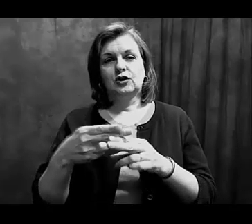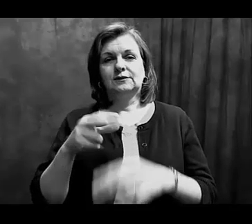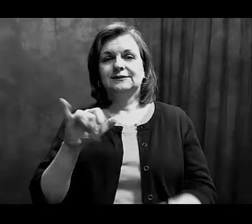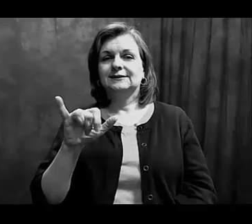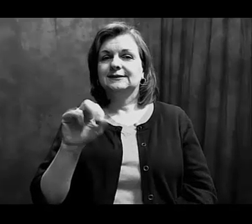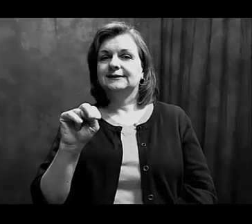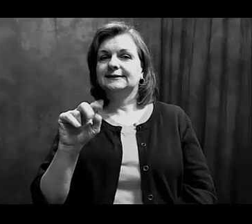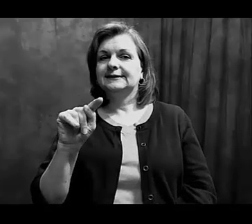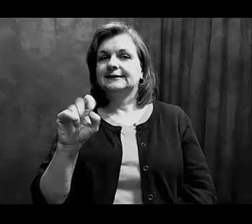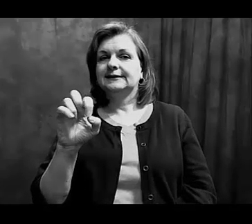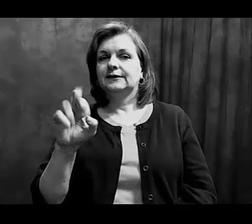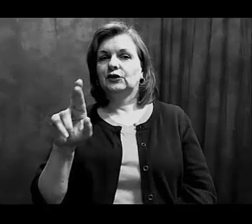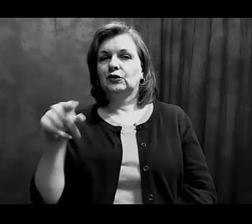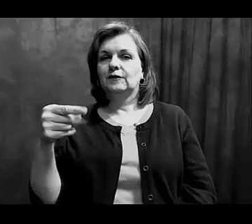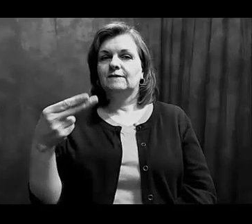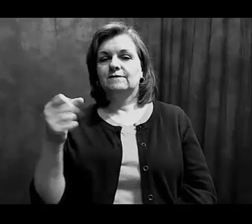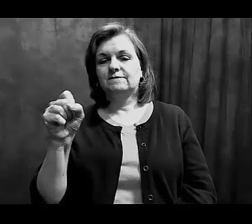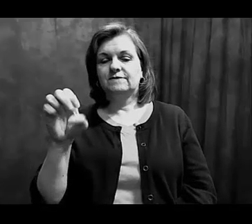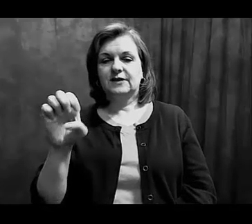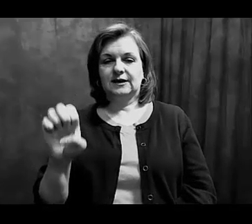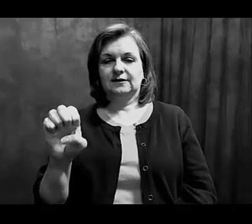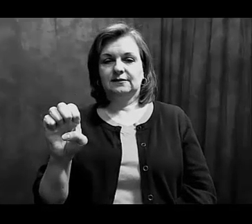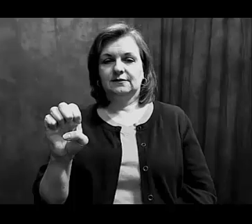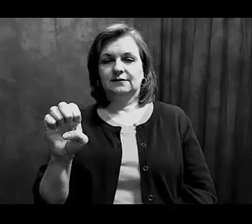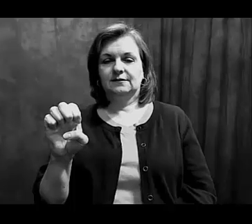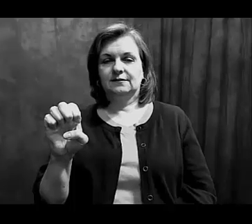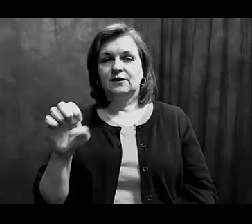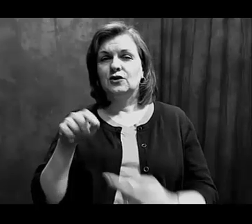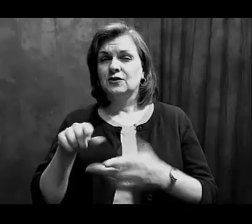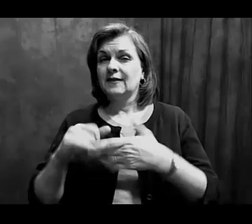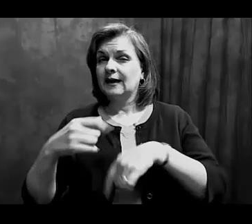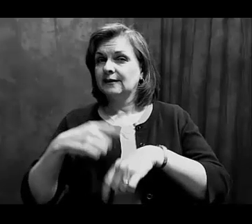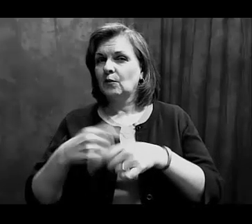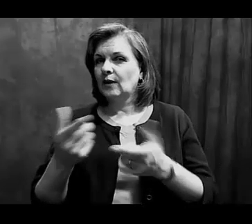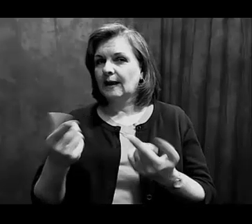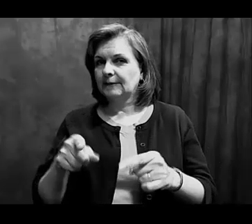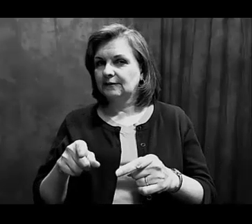this is essentially the rest and growth phase